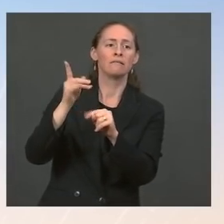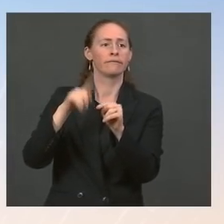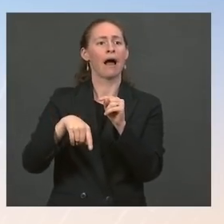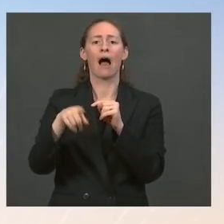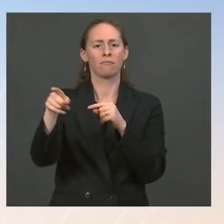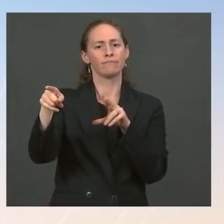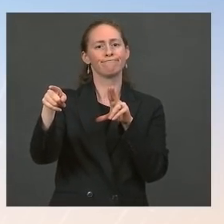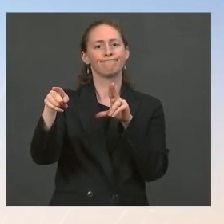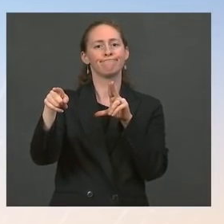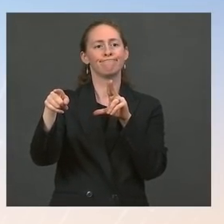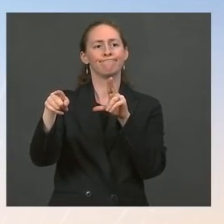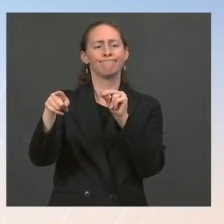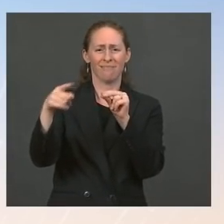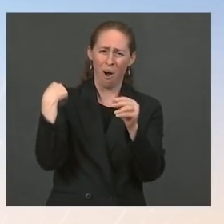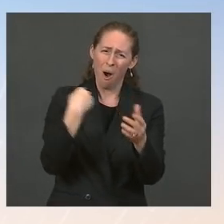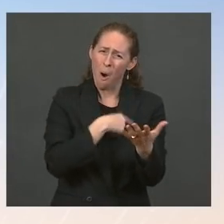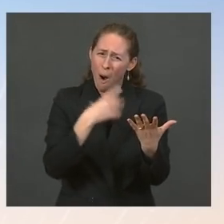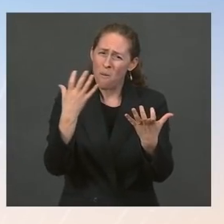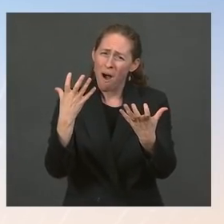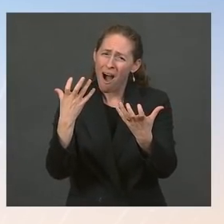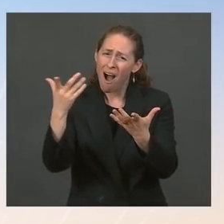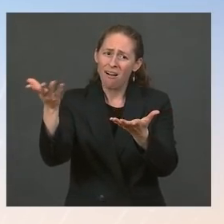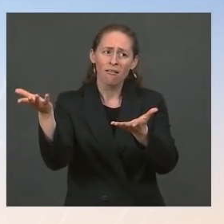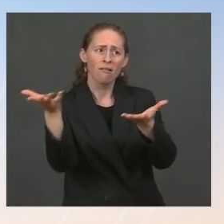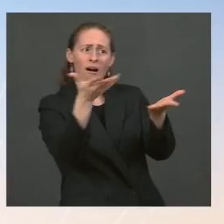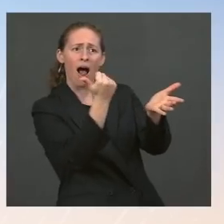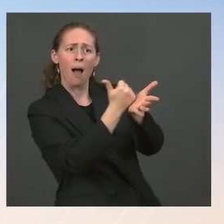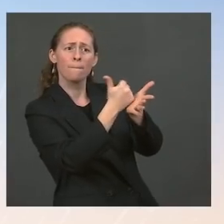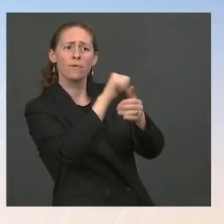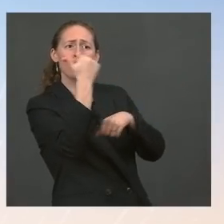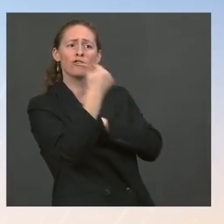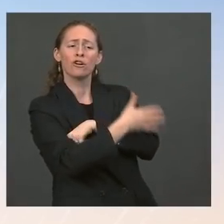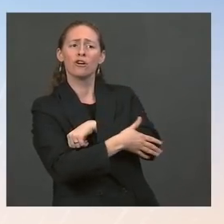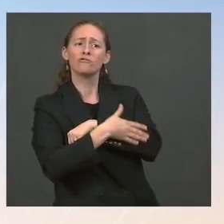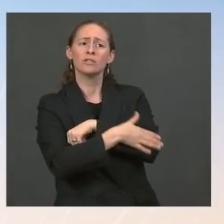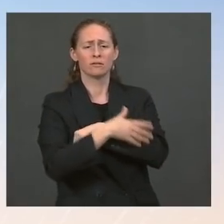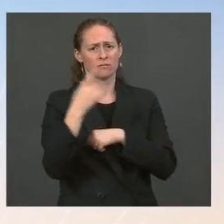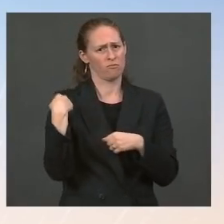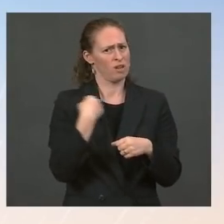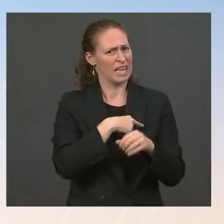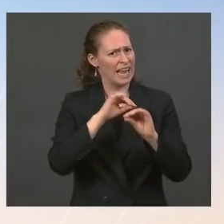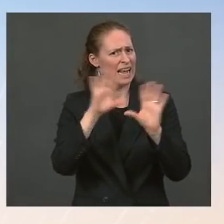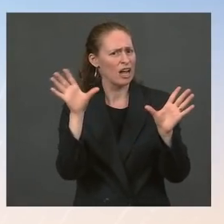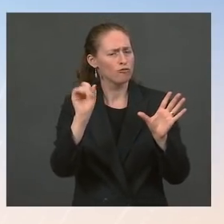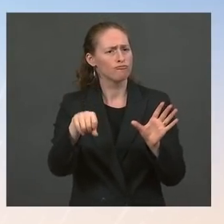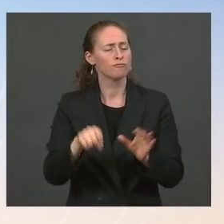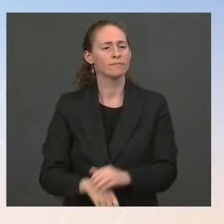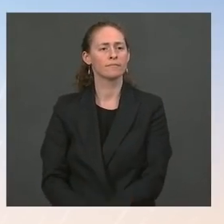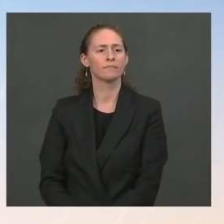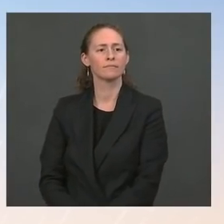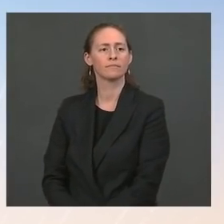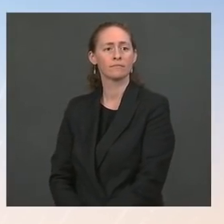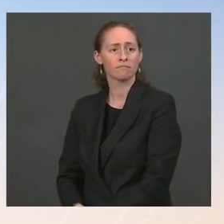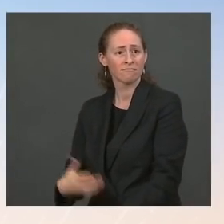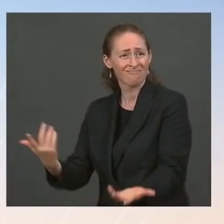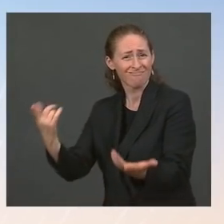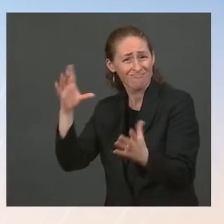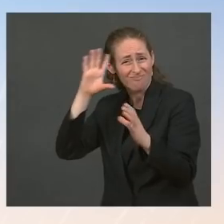and Dr. Kessler has been quite vocal about it as well. The Press: Is the President going to get involved in this discussion in any way in terms of maybe reaching out to the CEO?